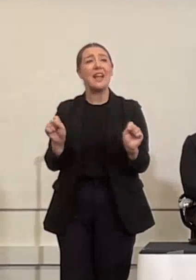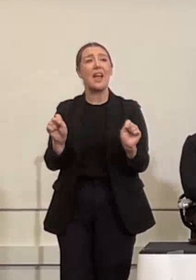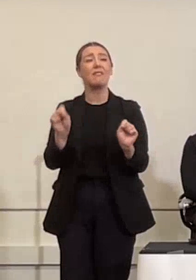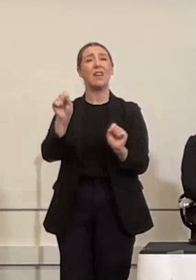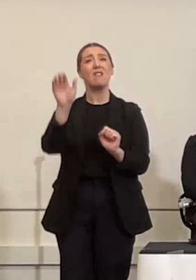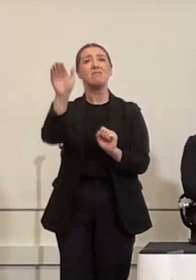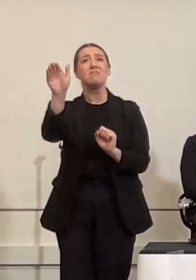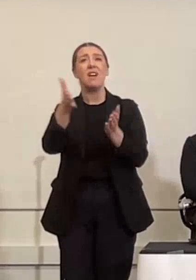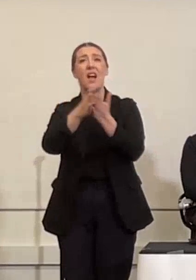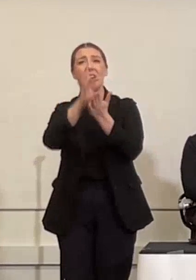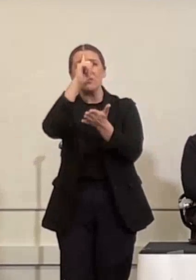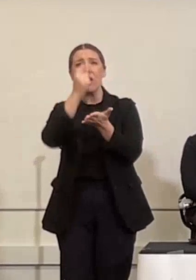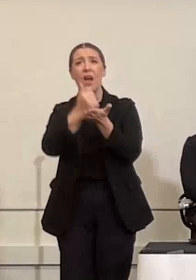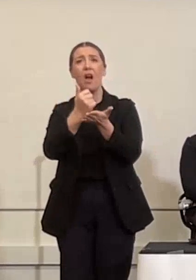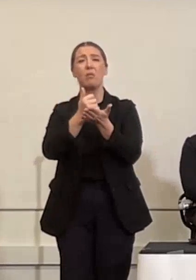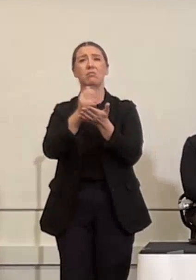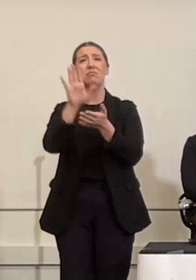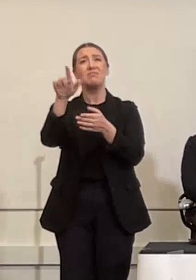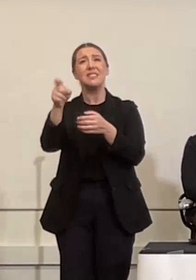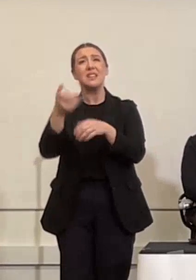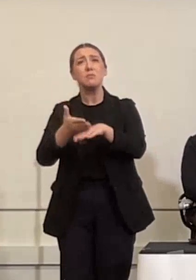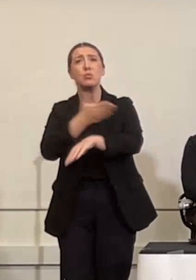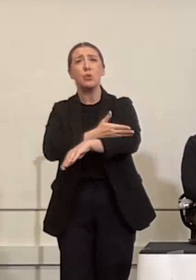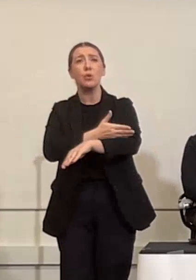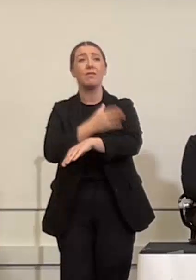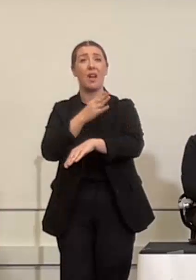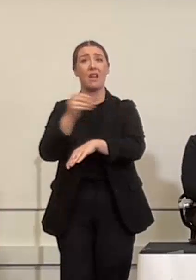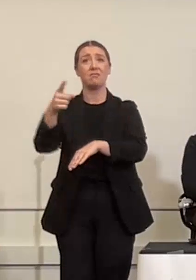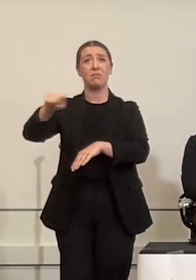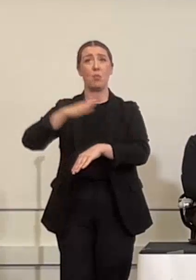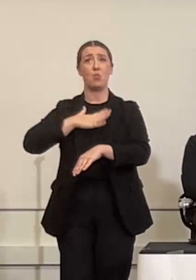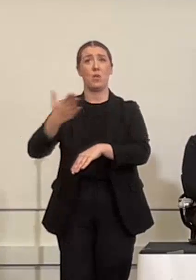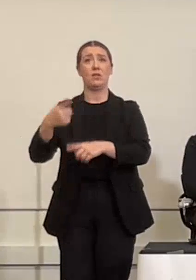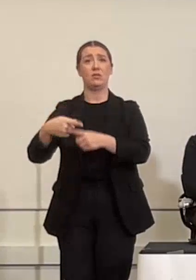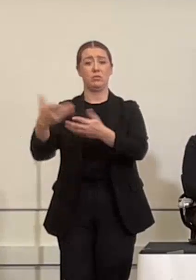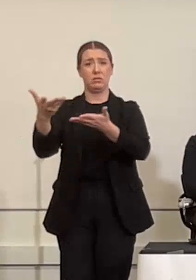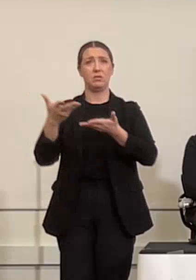for help or do better and then be able to provide that, that is